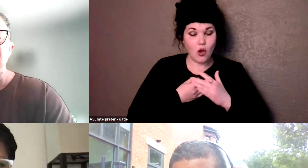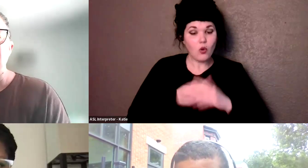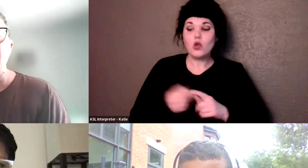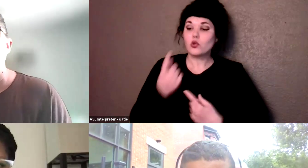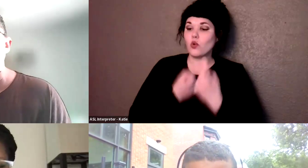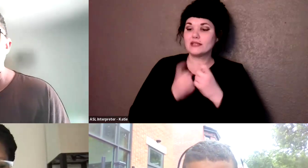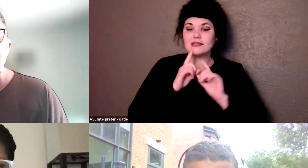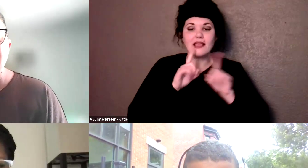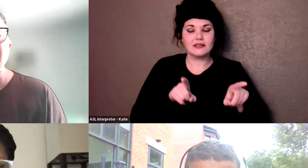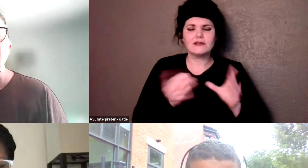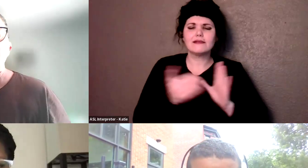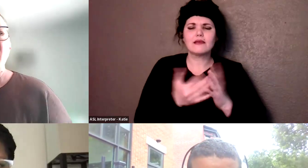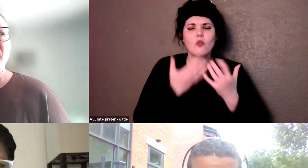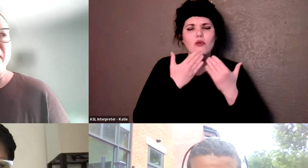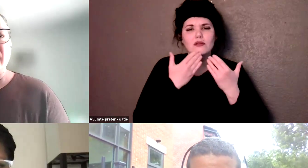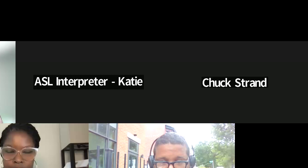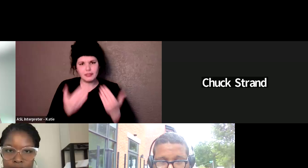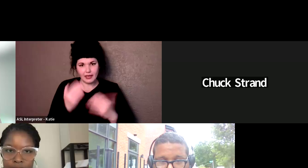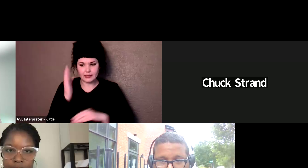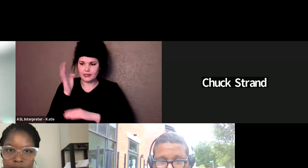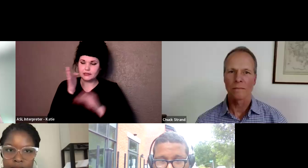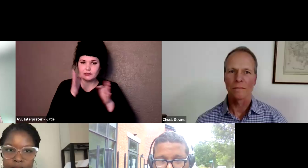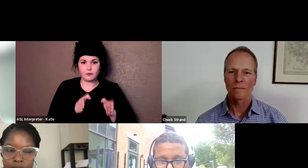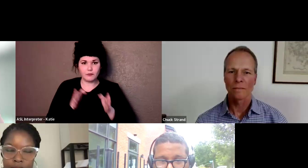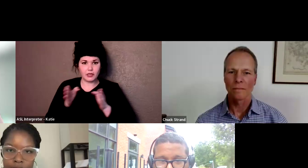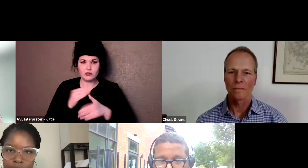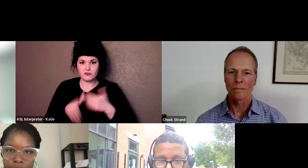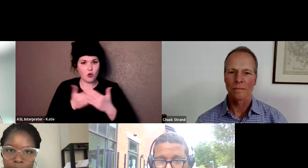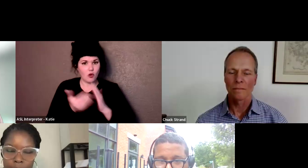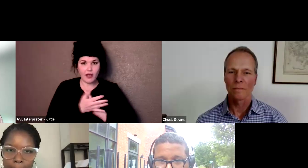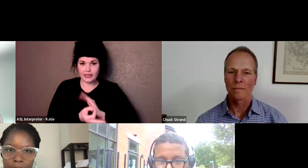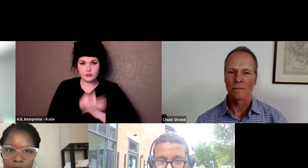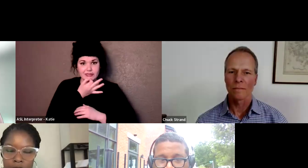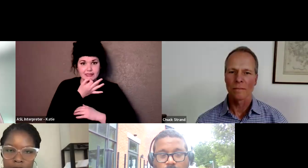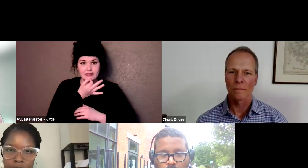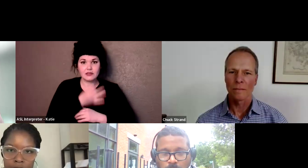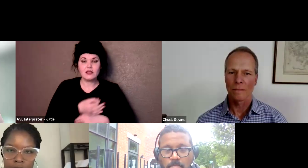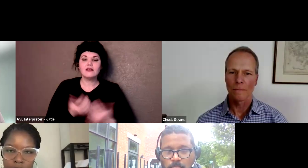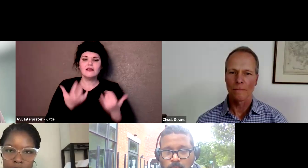appreciate all your expertise. And kind of pivot for a moment here and talk about the All of Us